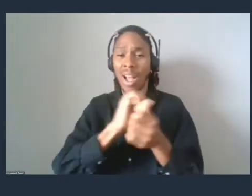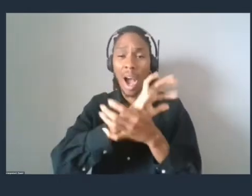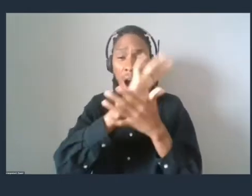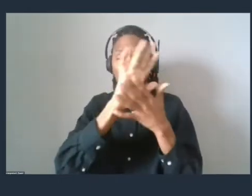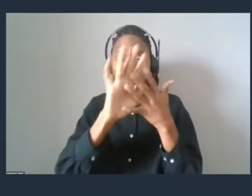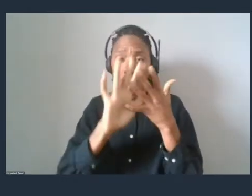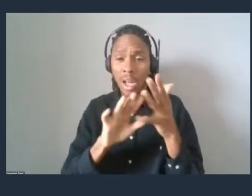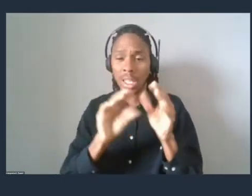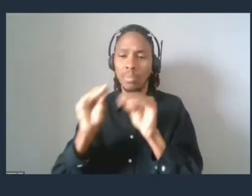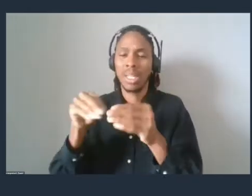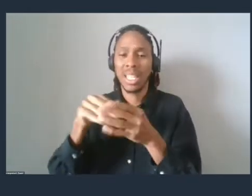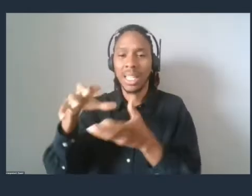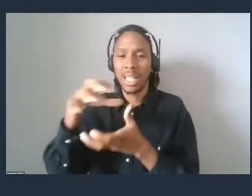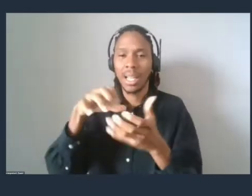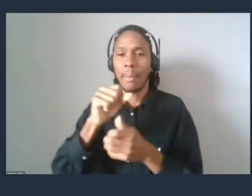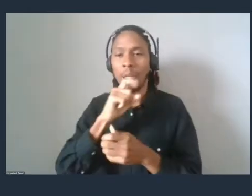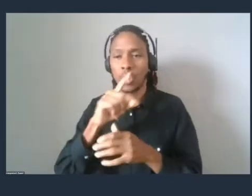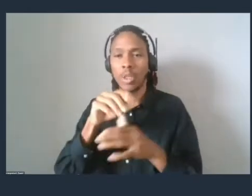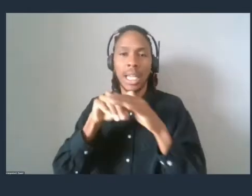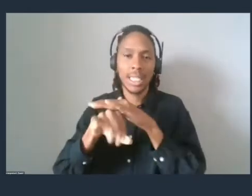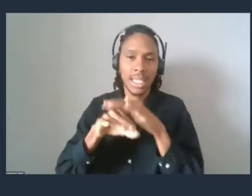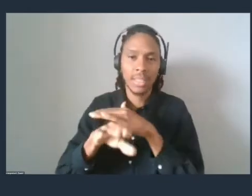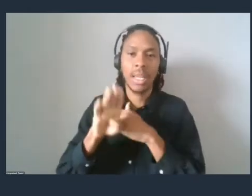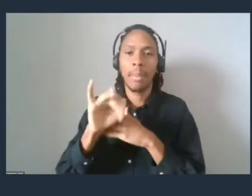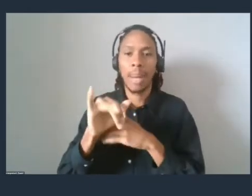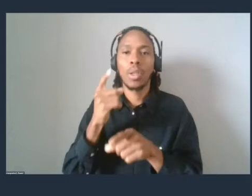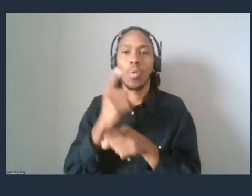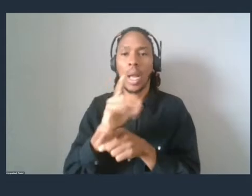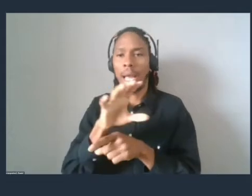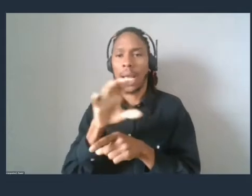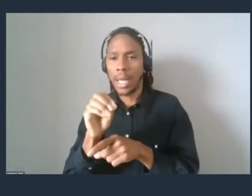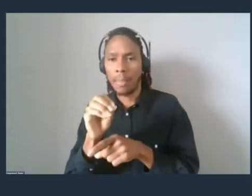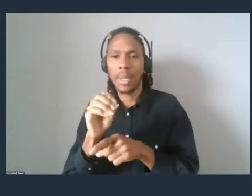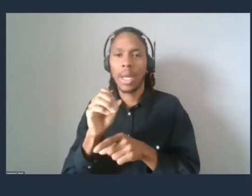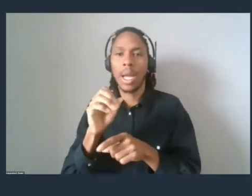making sure that they're accessible by the right entities and often from the right networks.